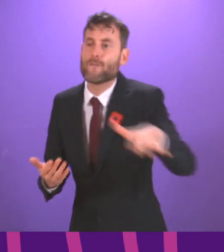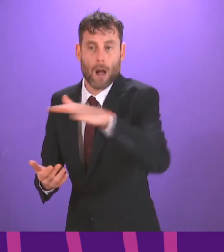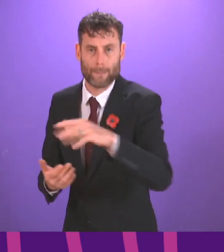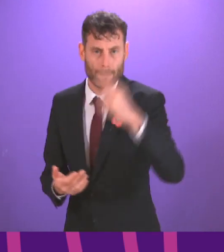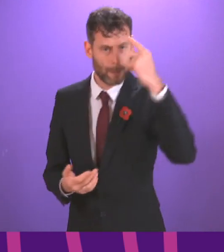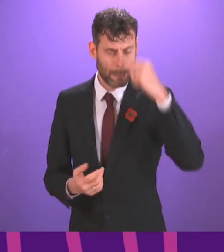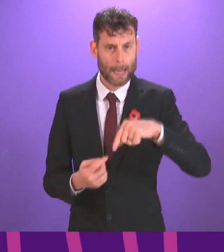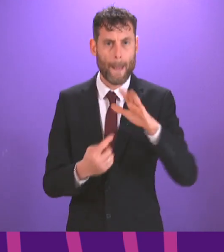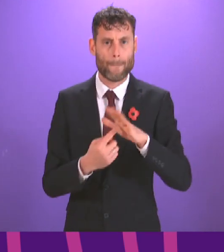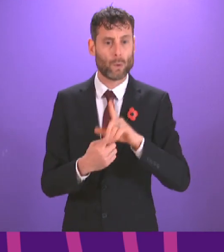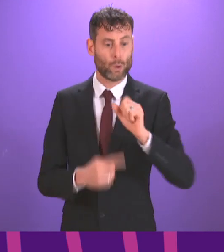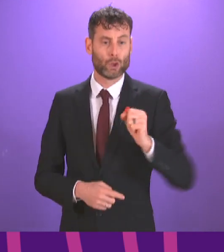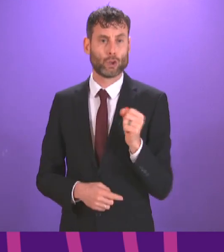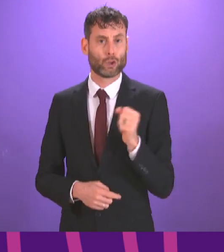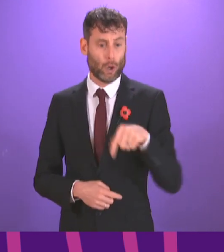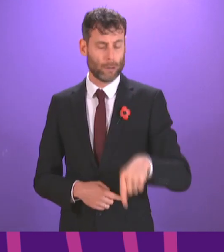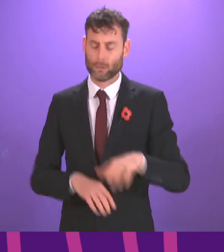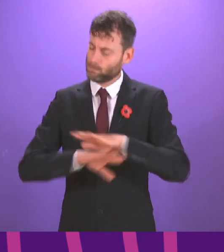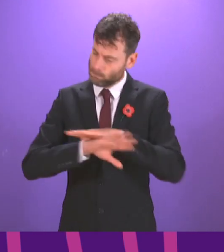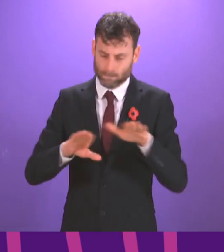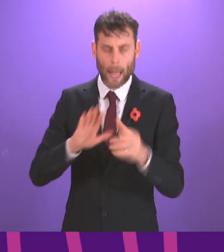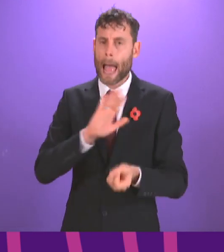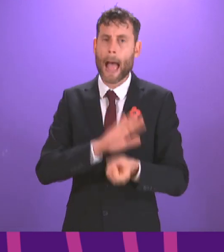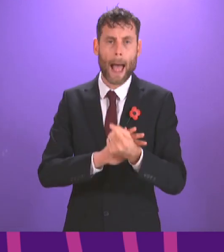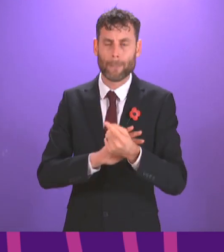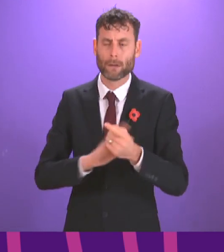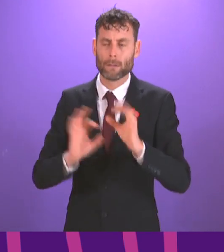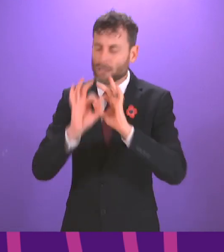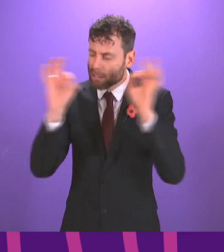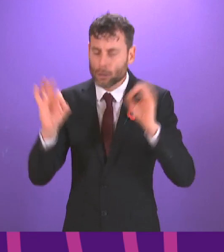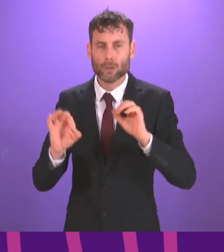to be a place from which sexual exploitation of children and young people is eliminated.